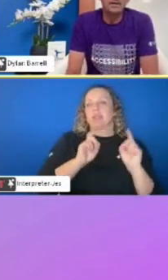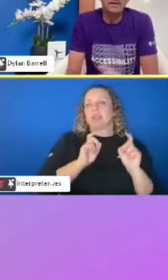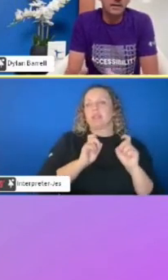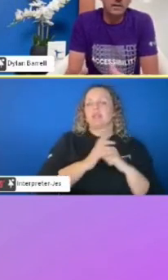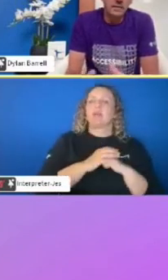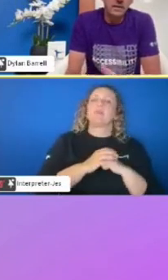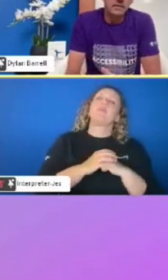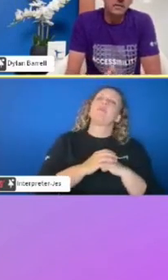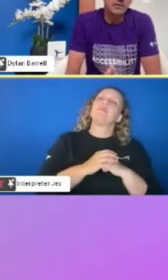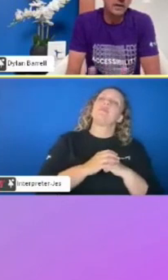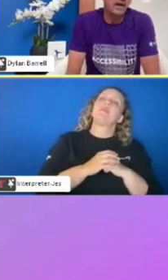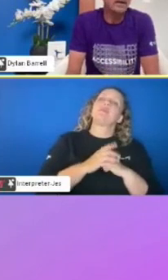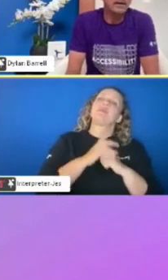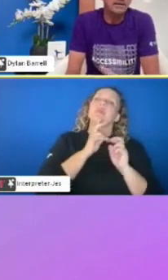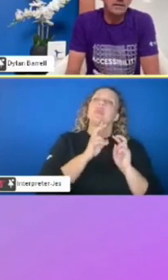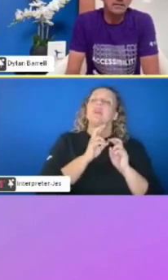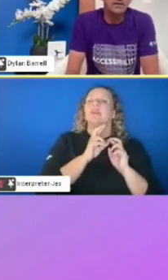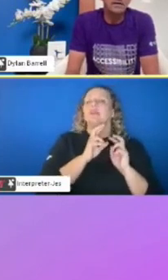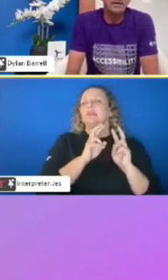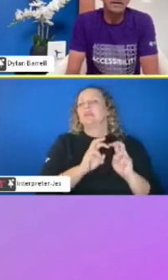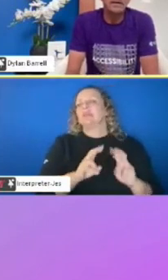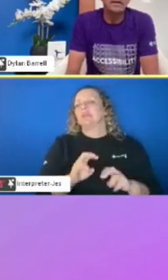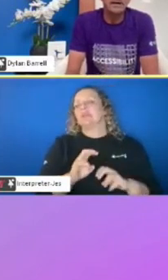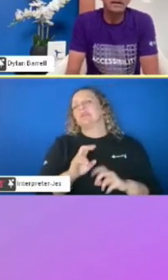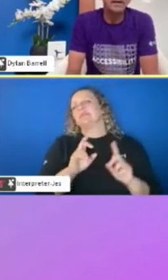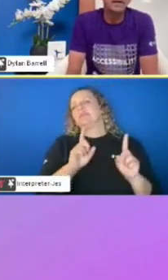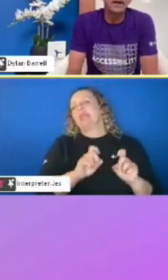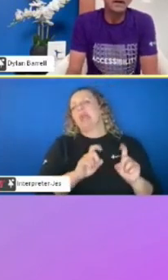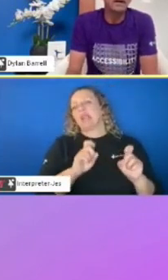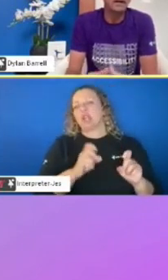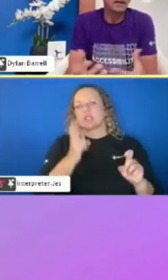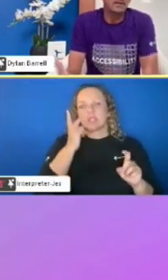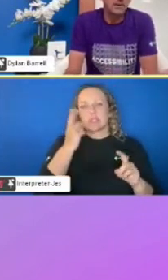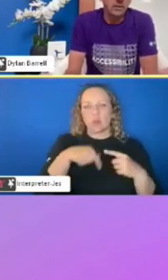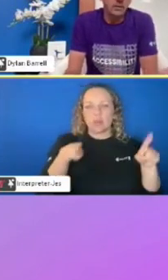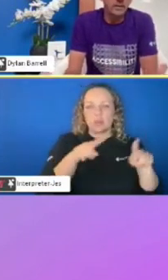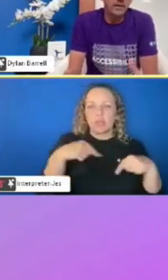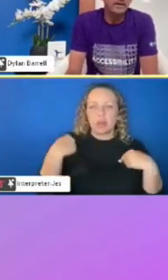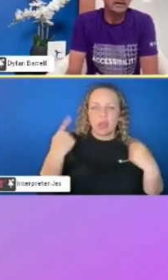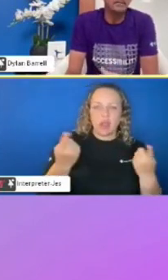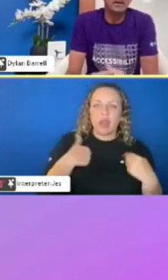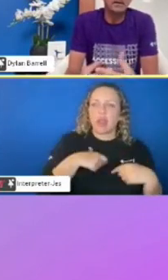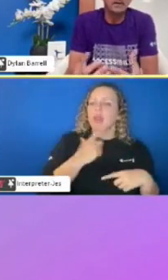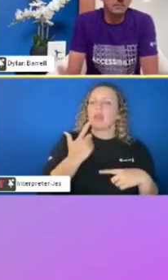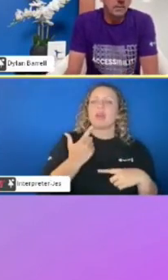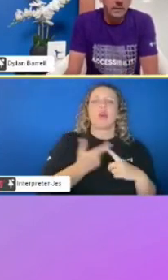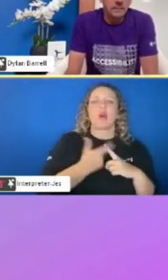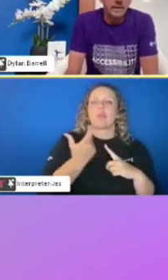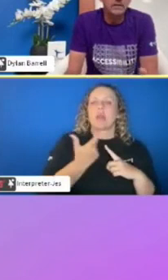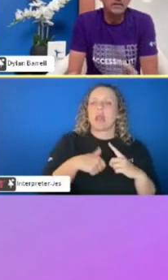It's agnostic to how that accessibility testing gets done. It can be automated, it can be can completely manual,